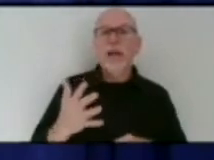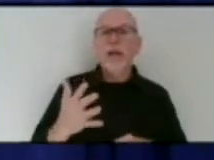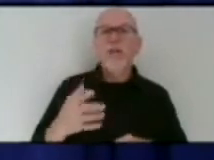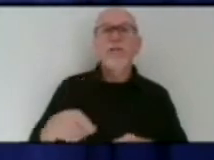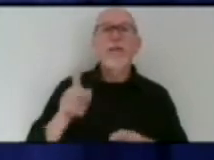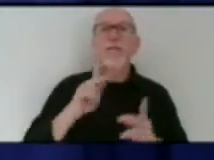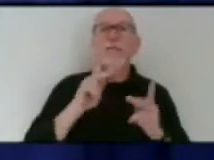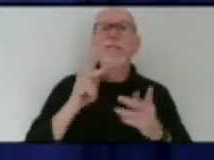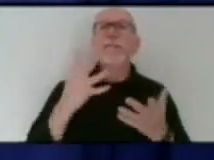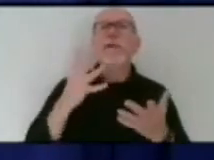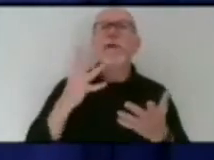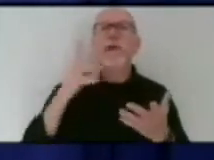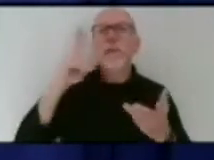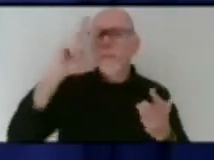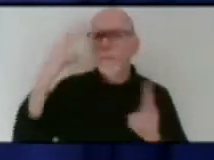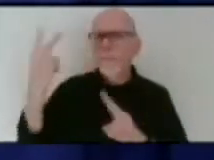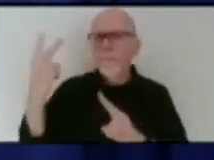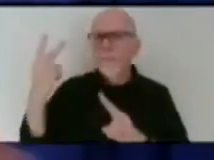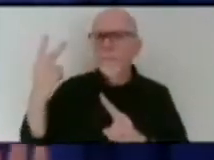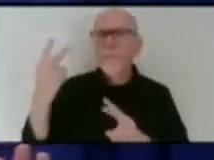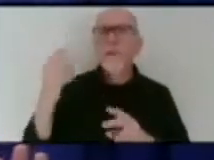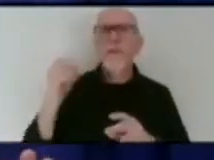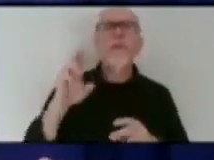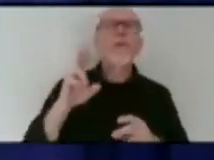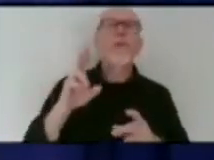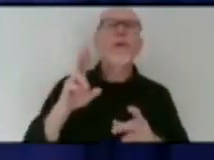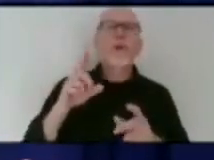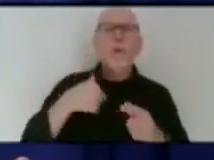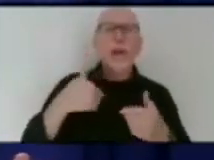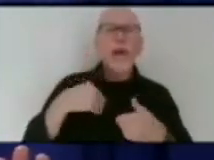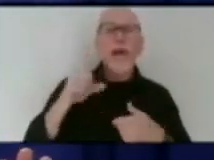misinterpreted. Or that we had a stage five over here and we had these color